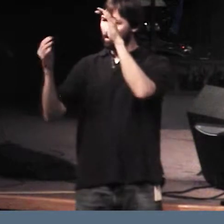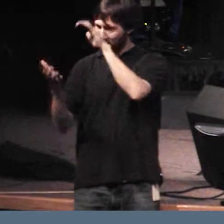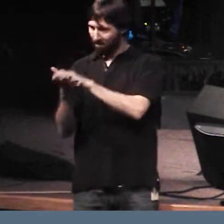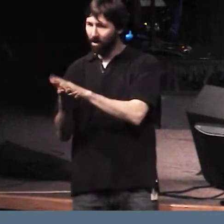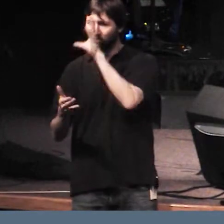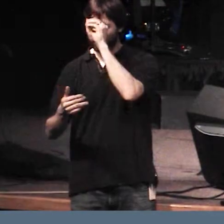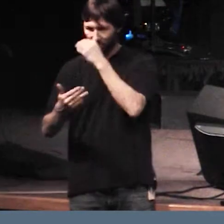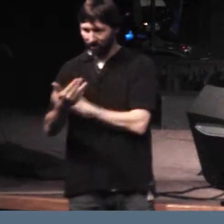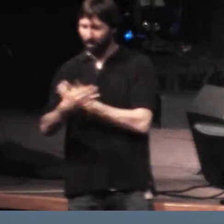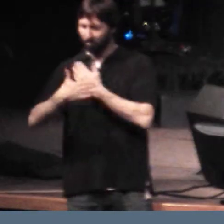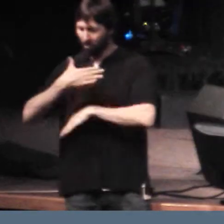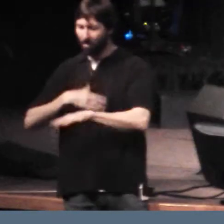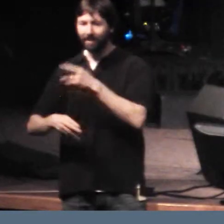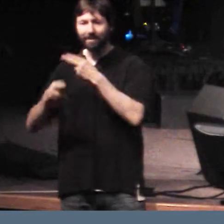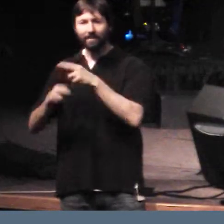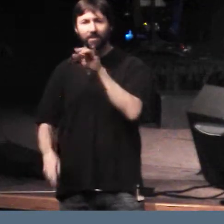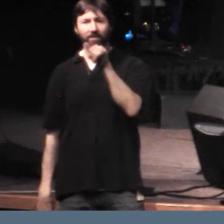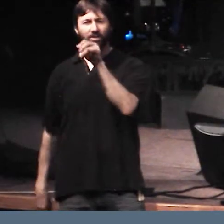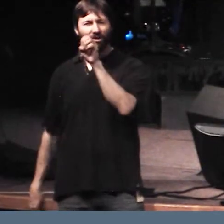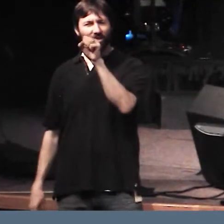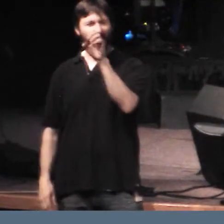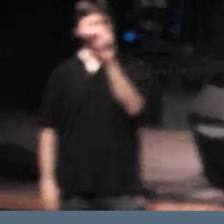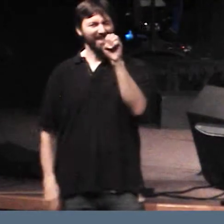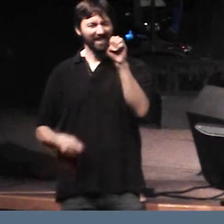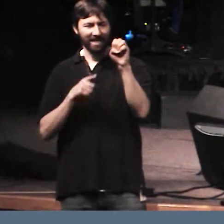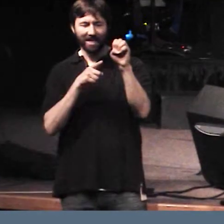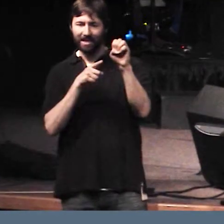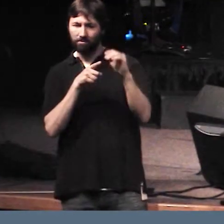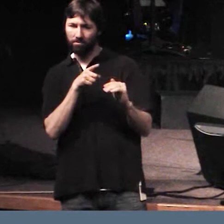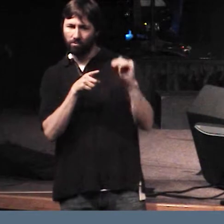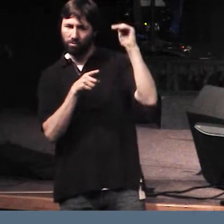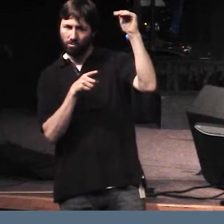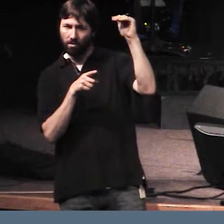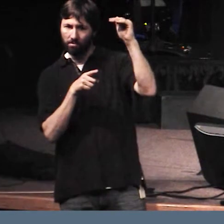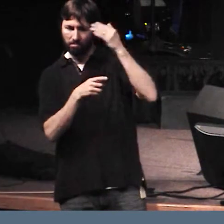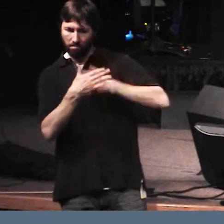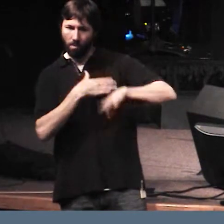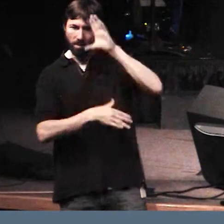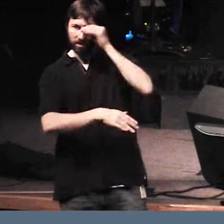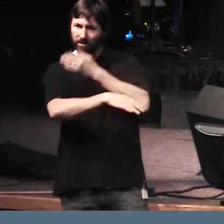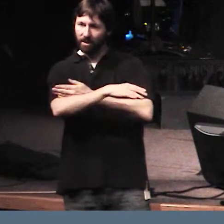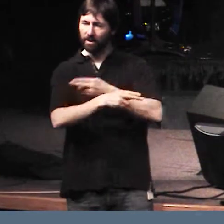and his son's name is Jesse and by the way Jesse grows up and he has a son